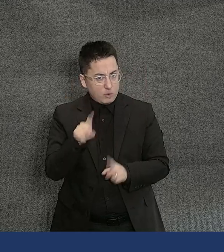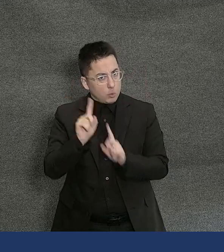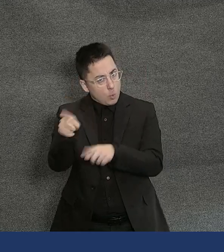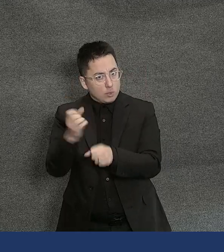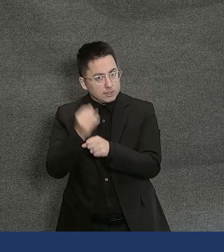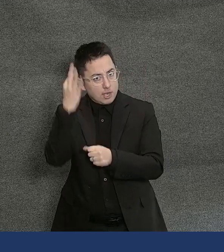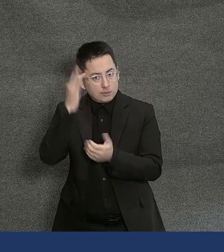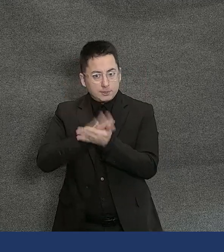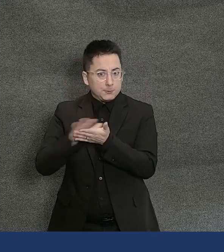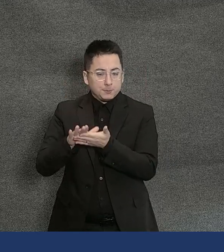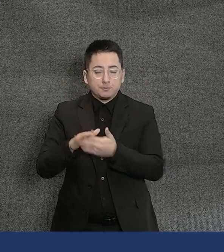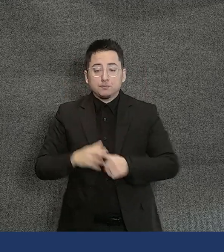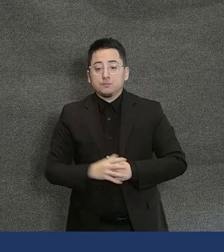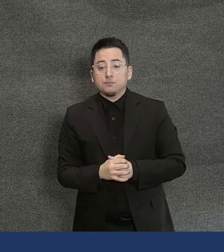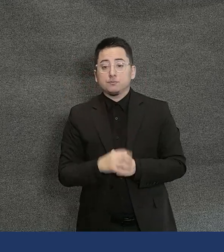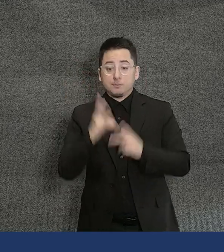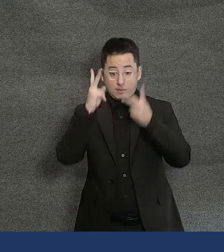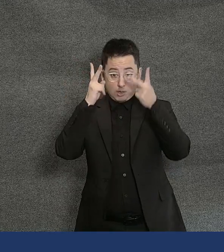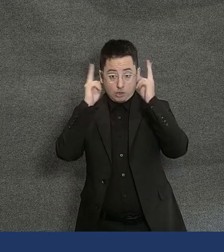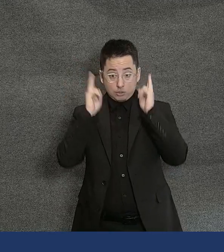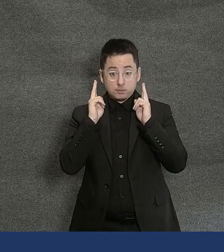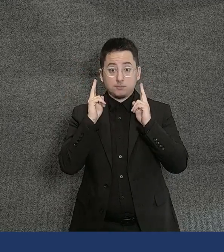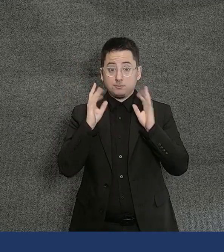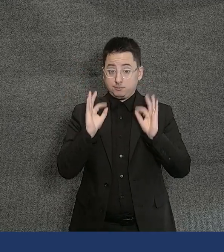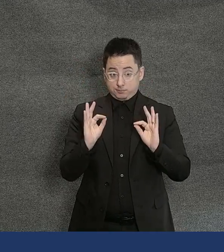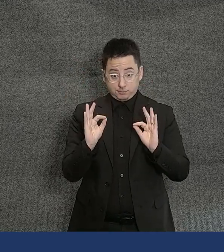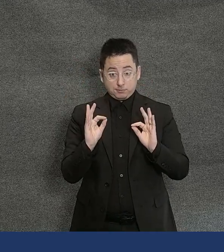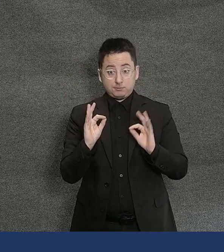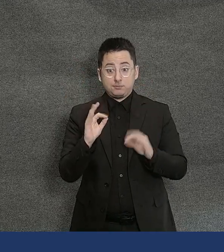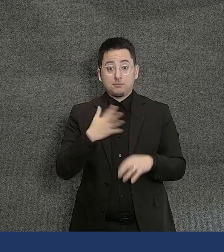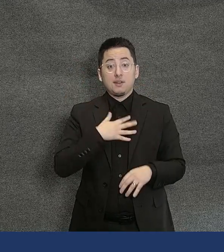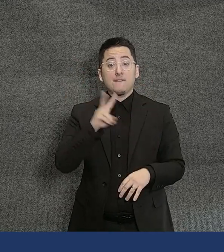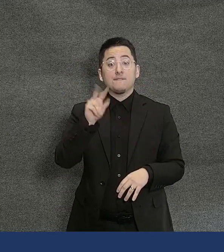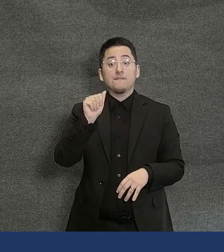and my accessible van ended up breaking down, actually.